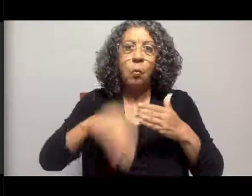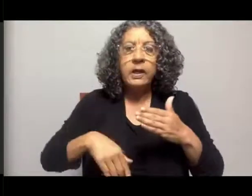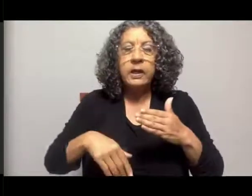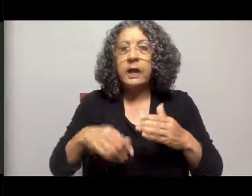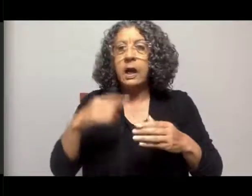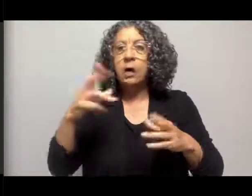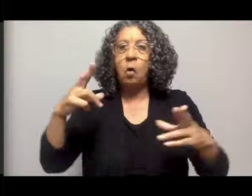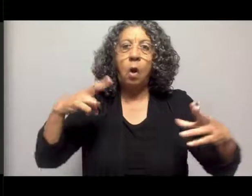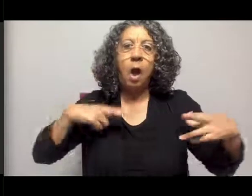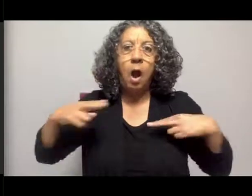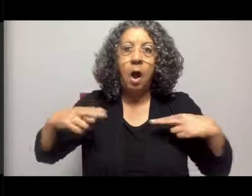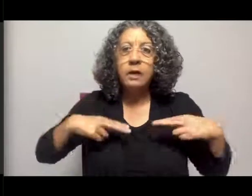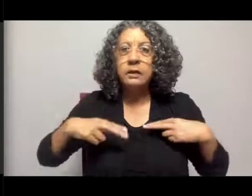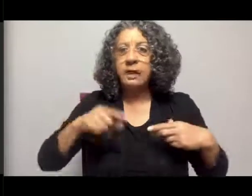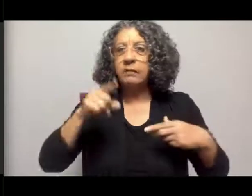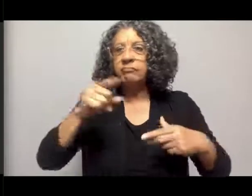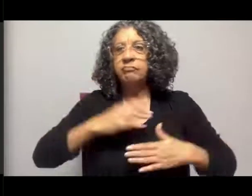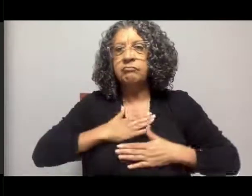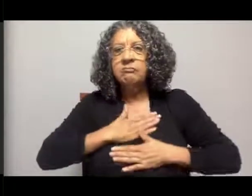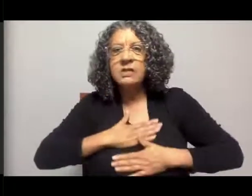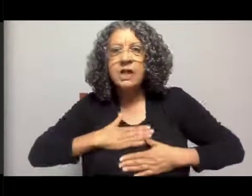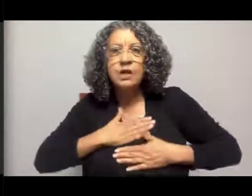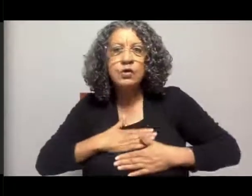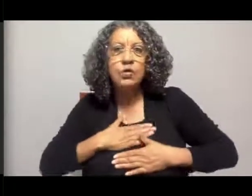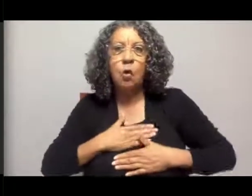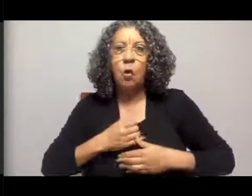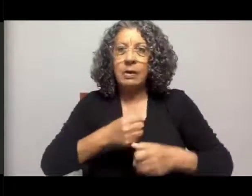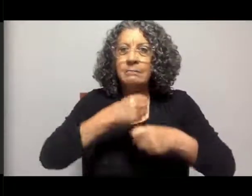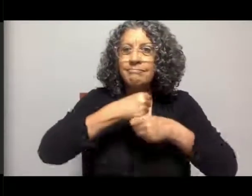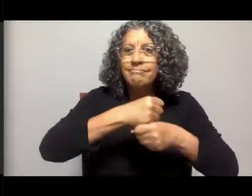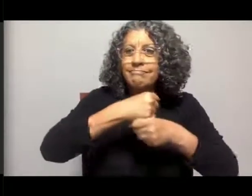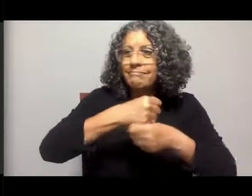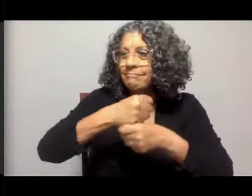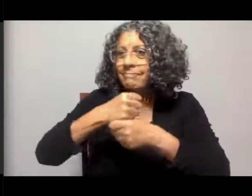and during the weekend or on holidays you enjoy